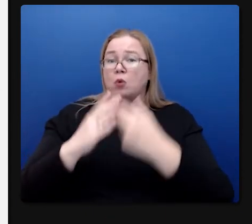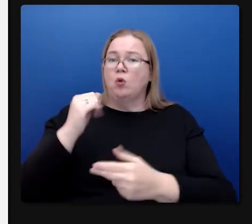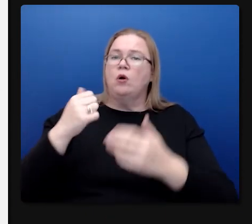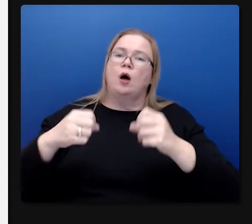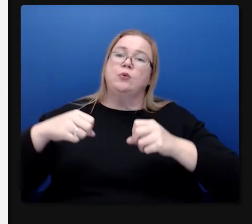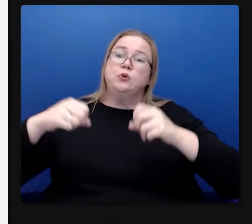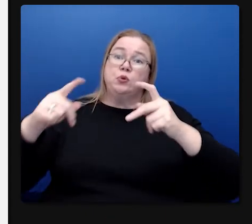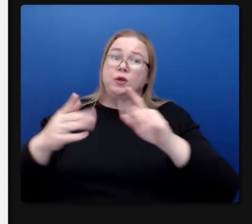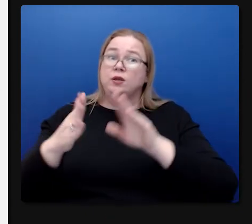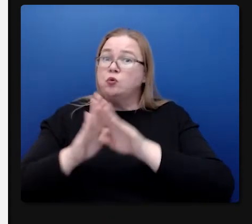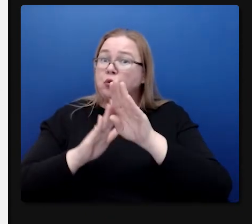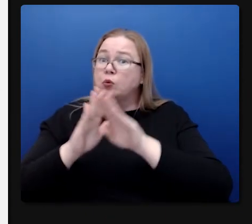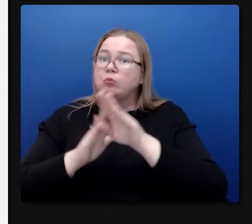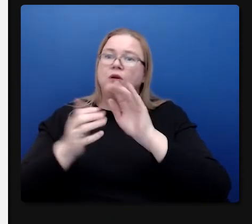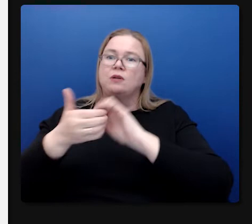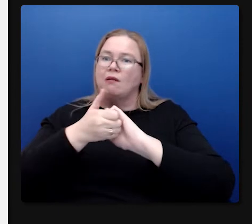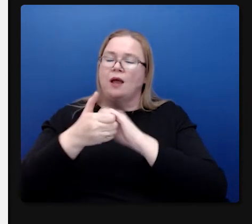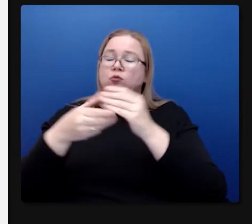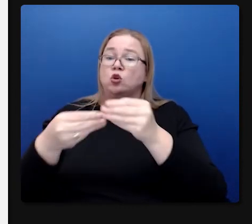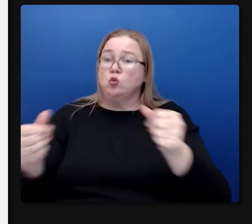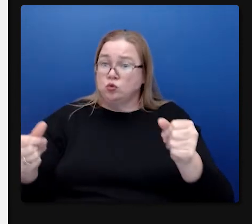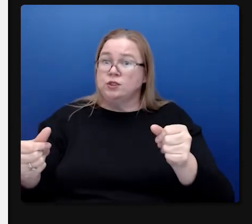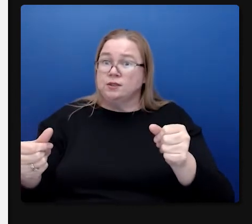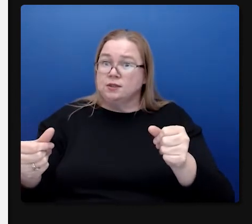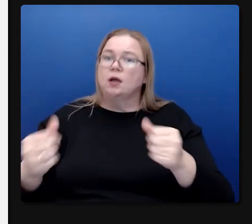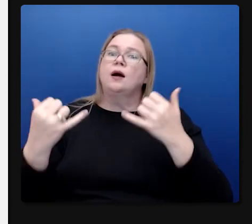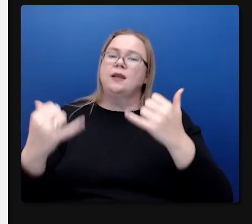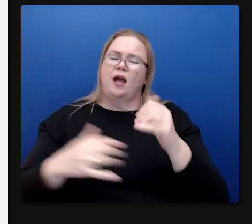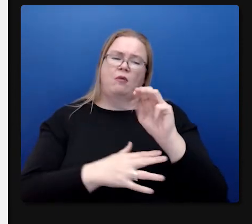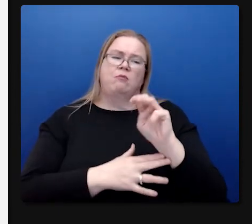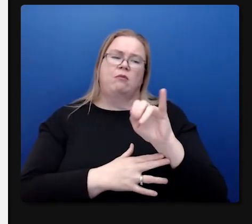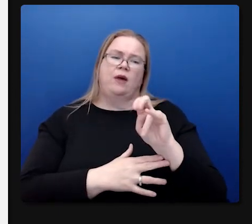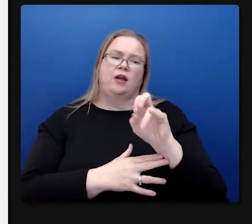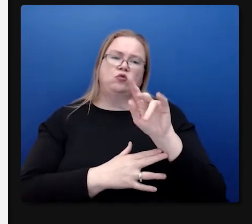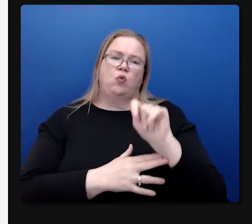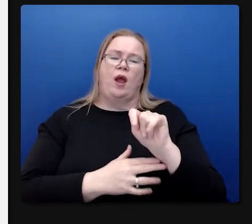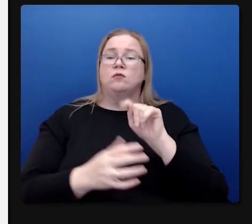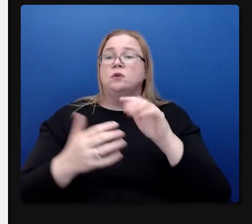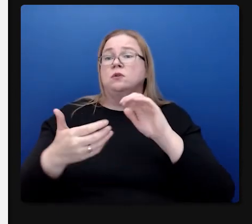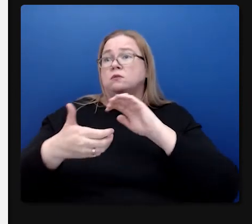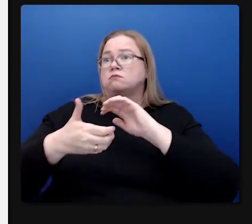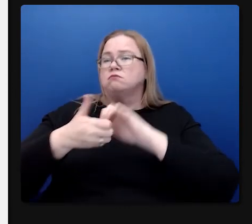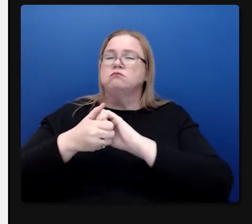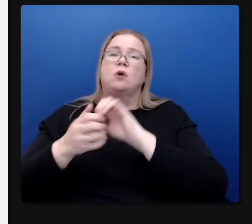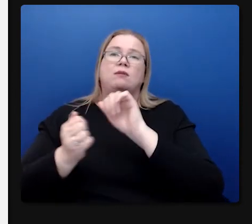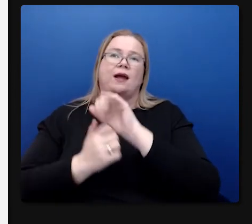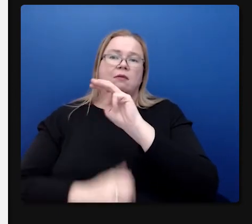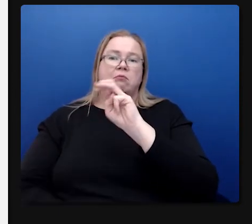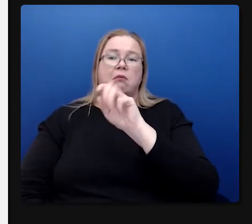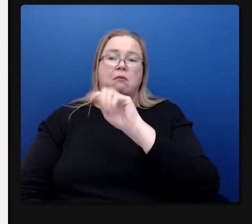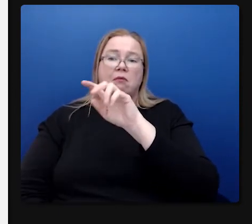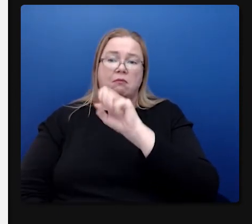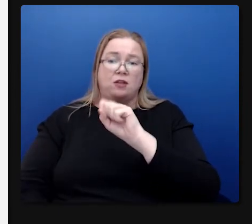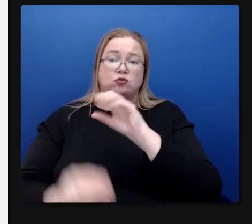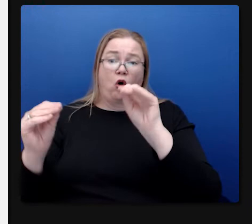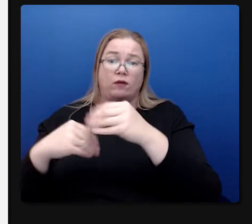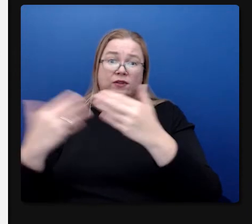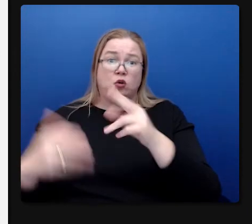an opportunity to build collaborative solutions. Minecraft departed with institutions like the Met office here in the UK,